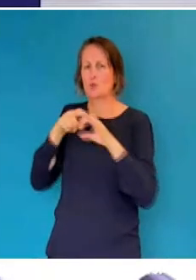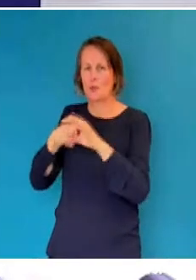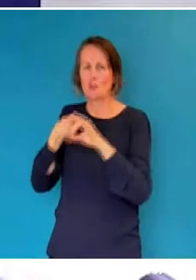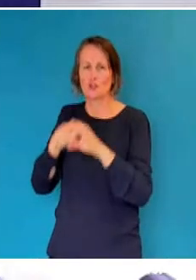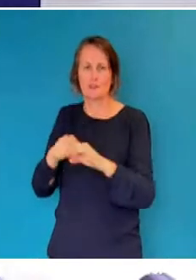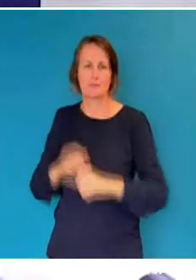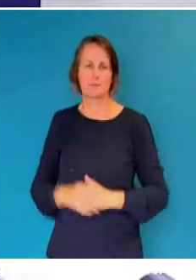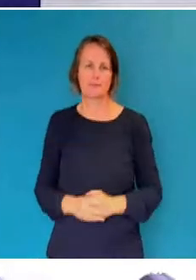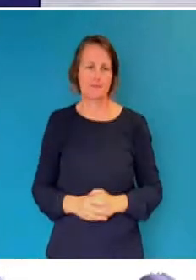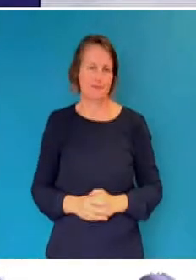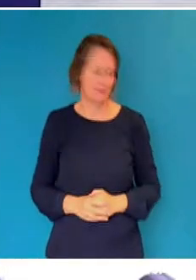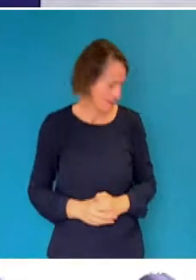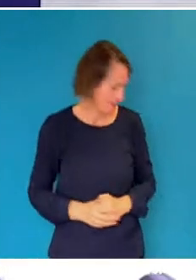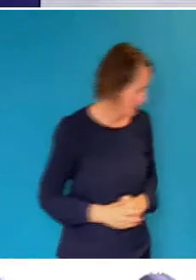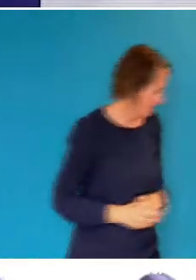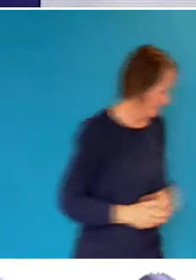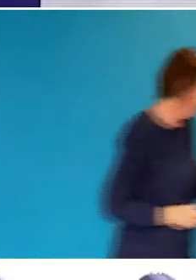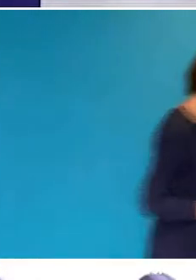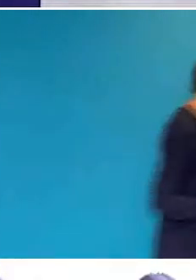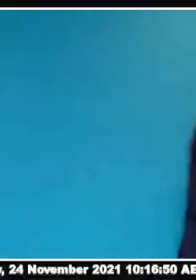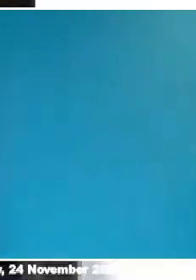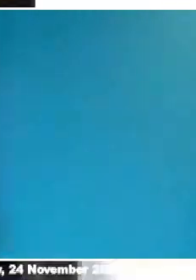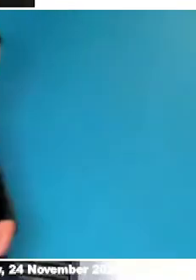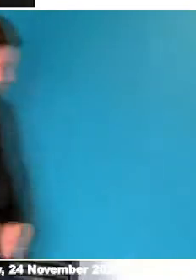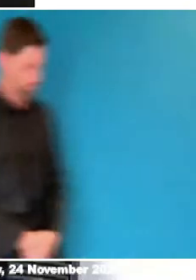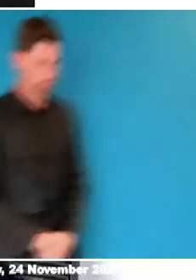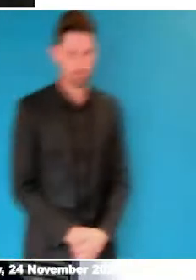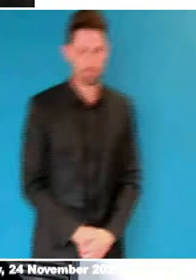Thank you. MS DOWSETT: Thank you, Chair.